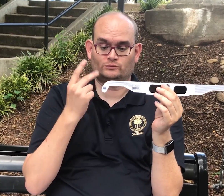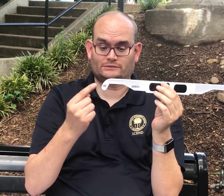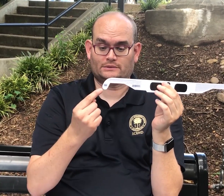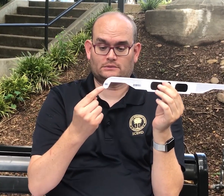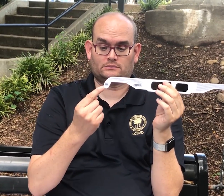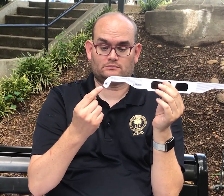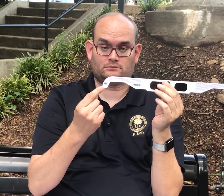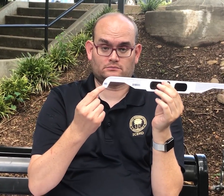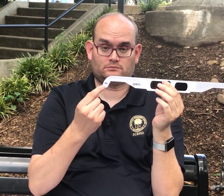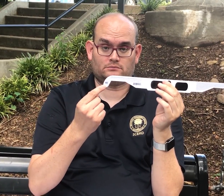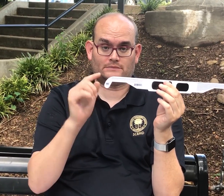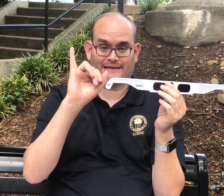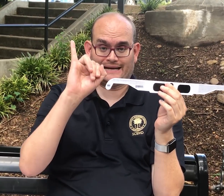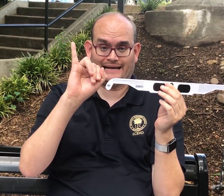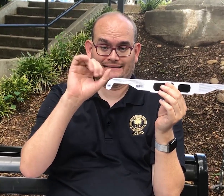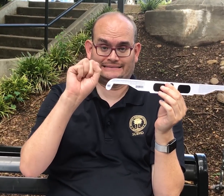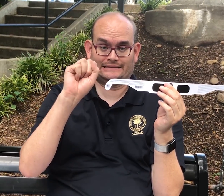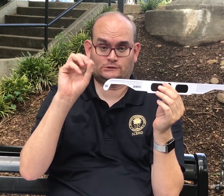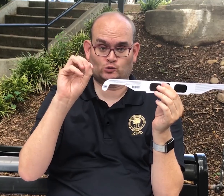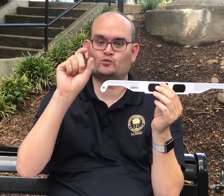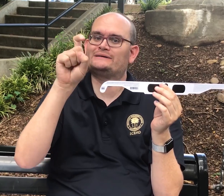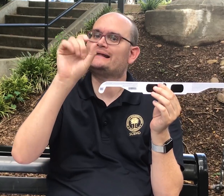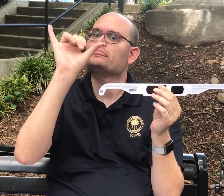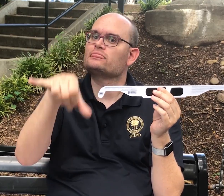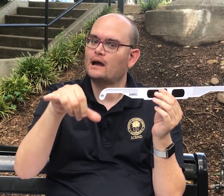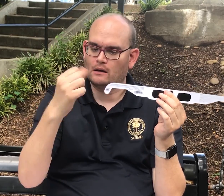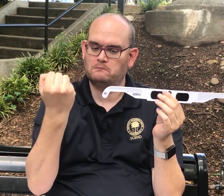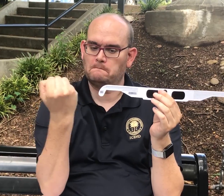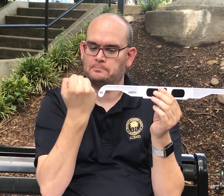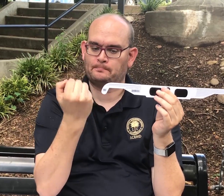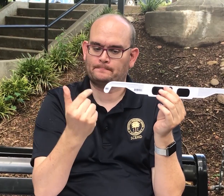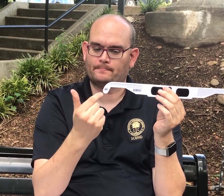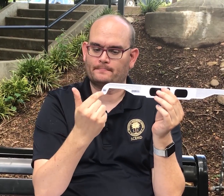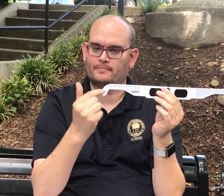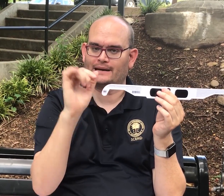APPROPRIATE ECLIPSE VIEWING GLASSES ARE IDENTIFIABLE BY THE ISO SYMBOL STAMP ON THE INSIDE OF THE GLASSES